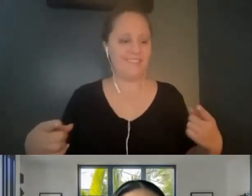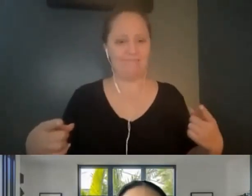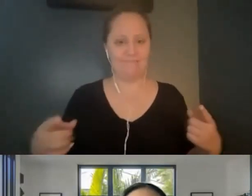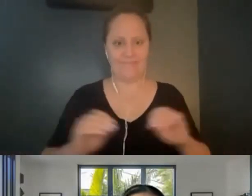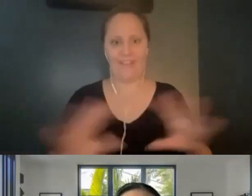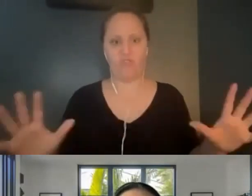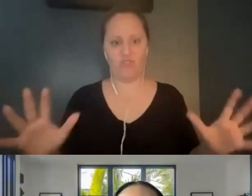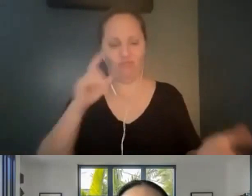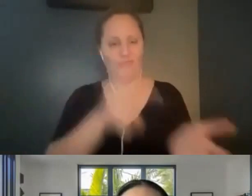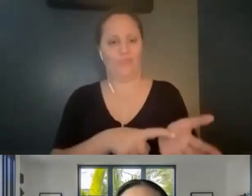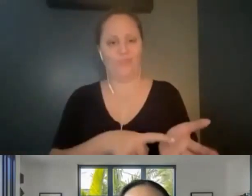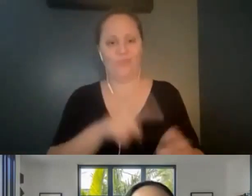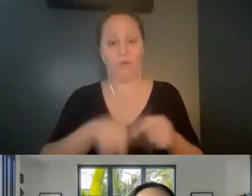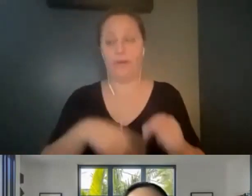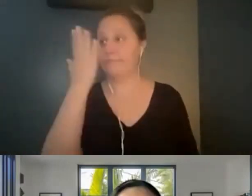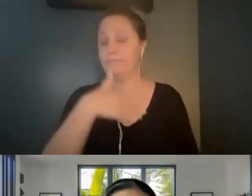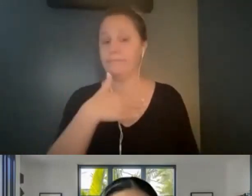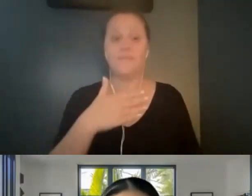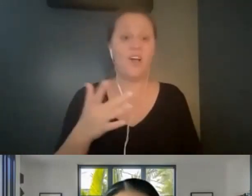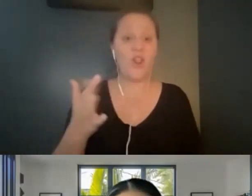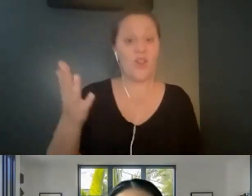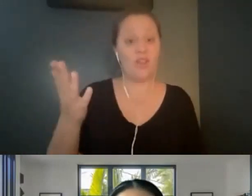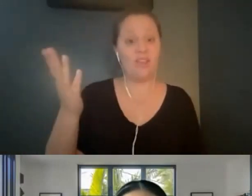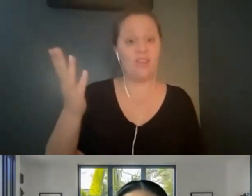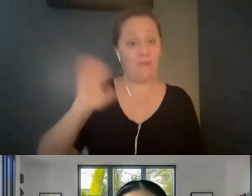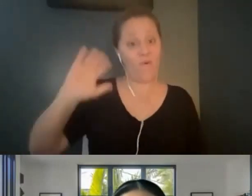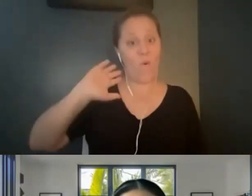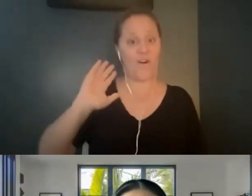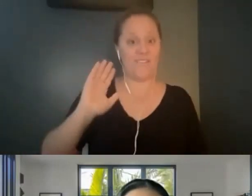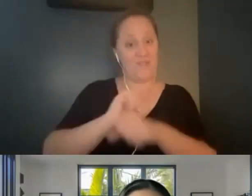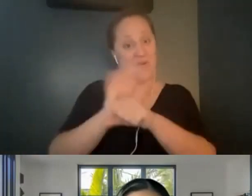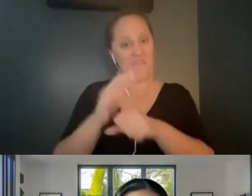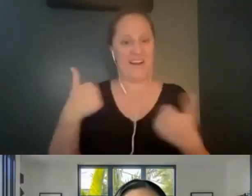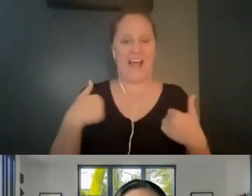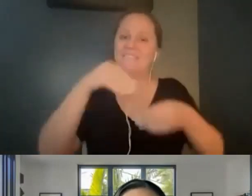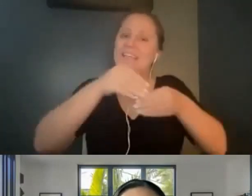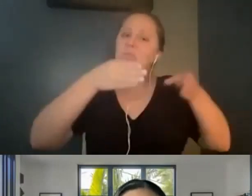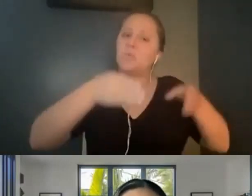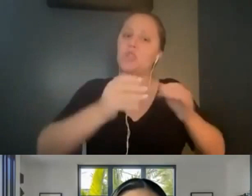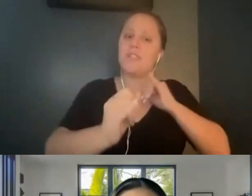That is, in the before times when we would have in-person interviews, I'd always make sure to ask like, "Oh is the space